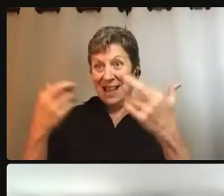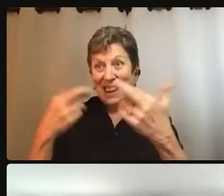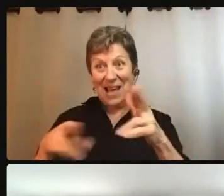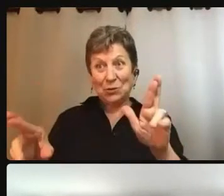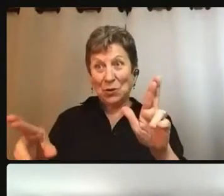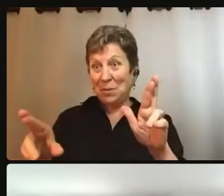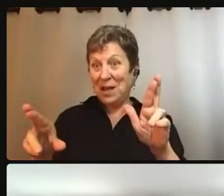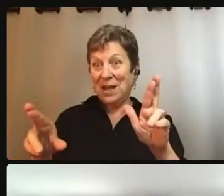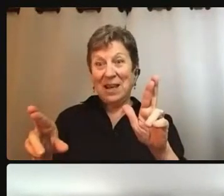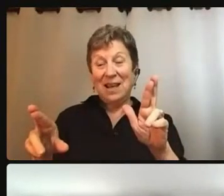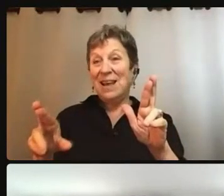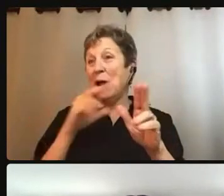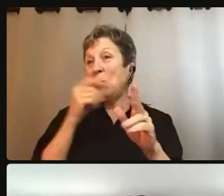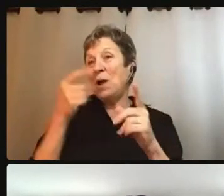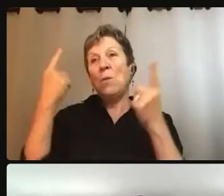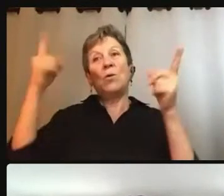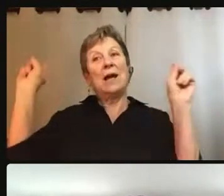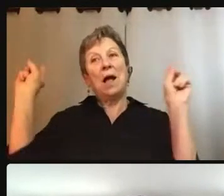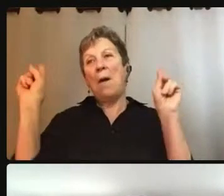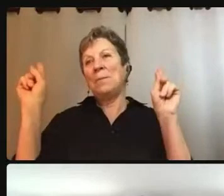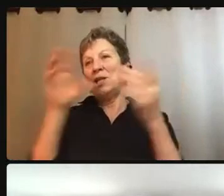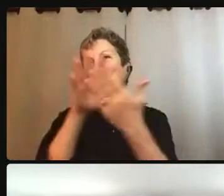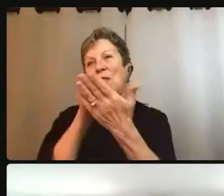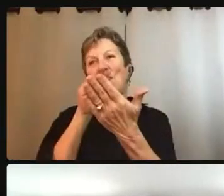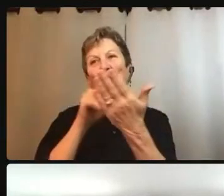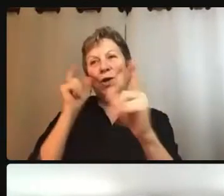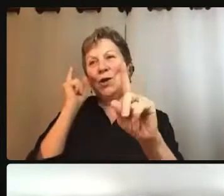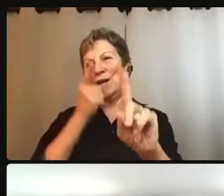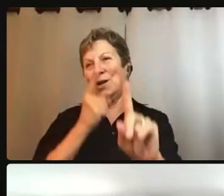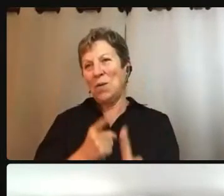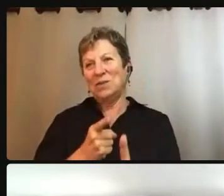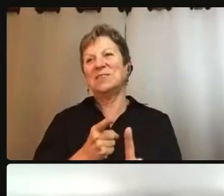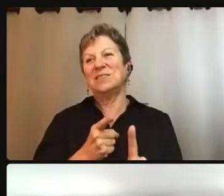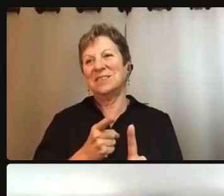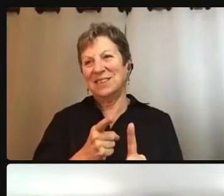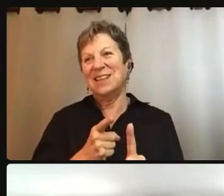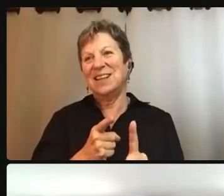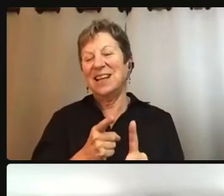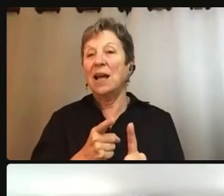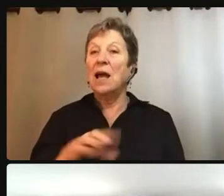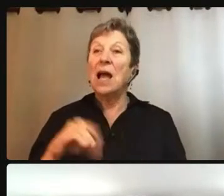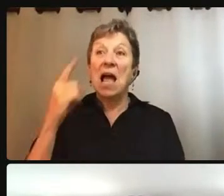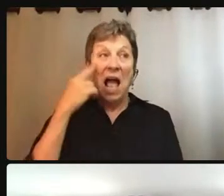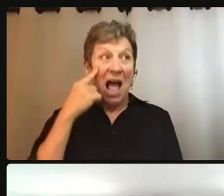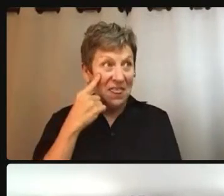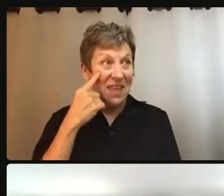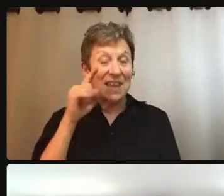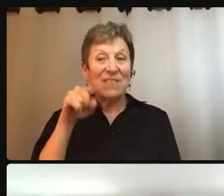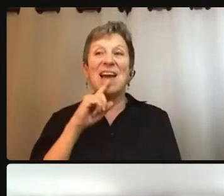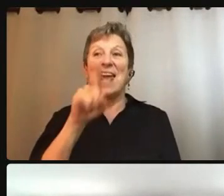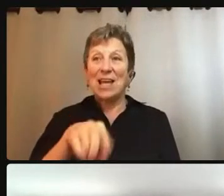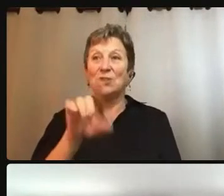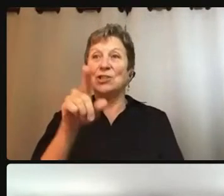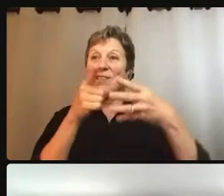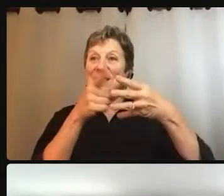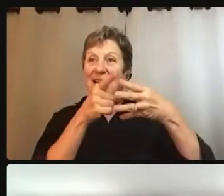IF WE DON'T LET THAT HAPPEN IN